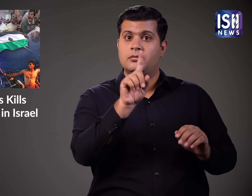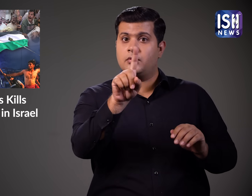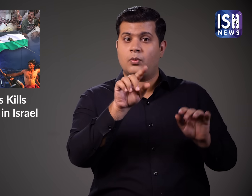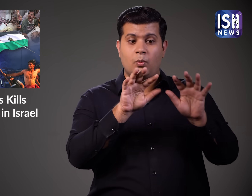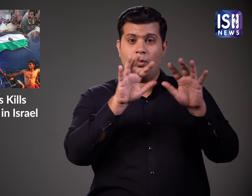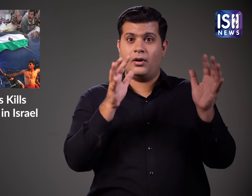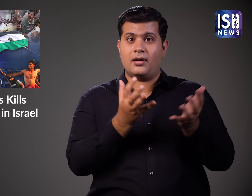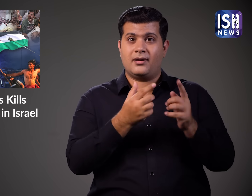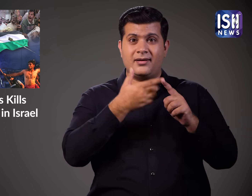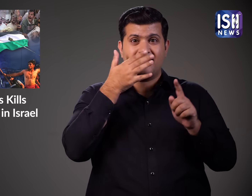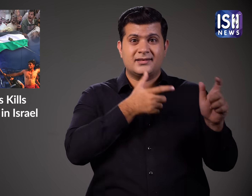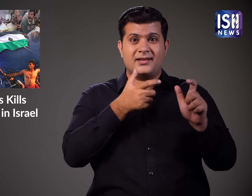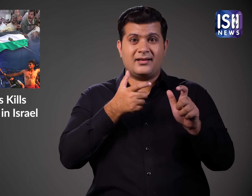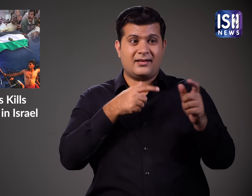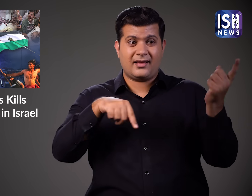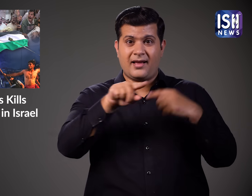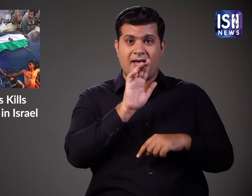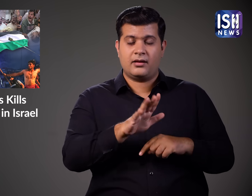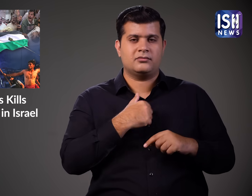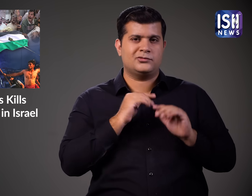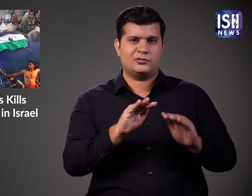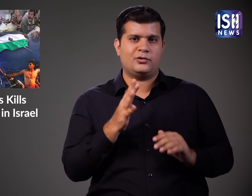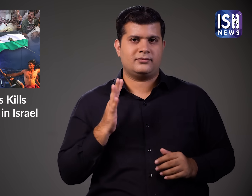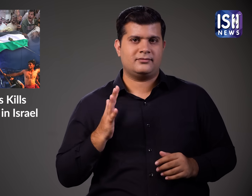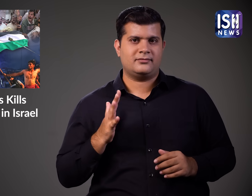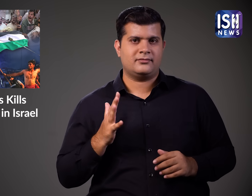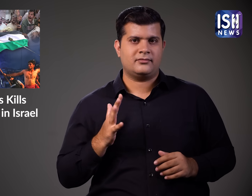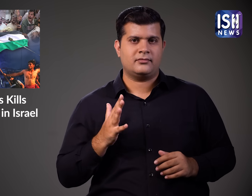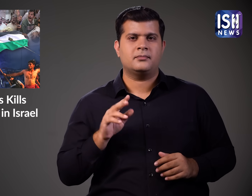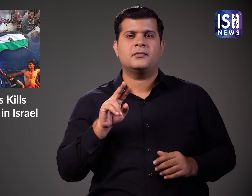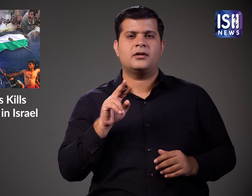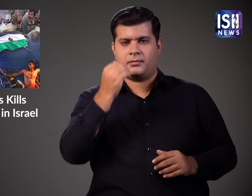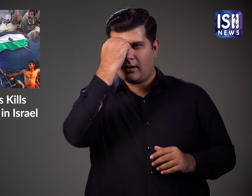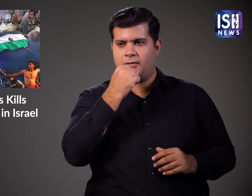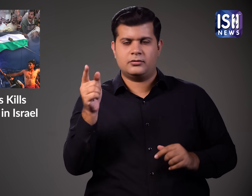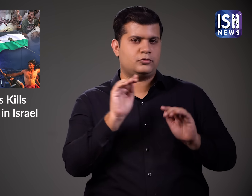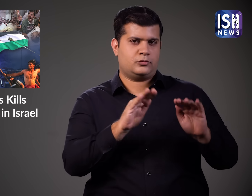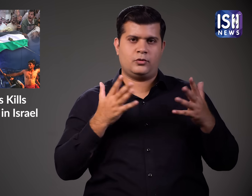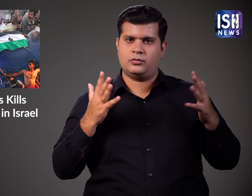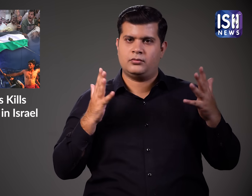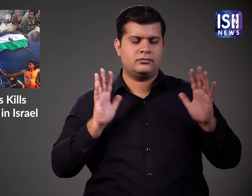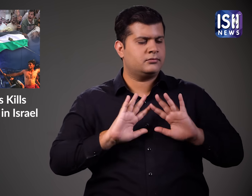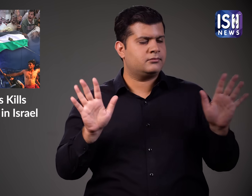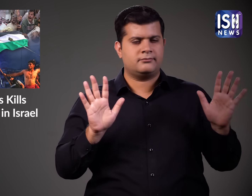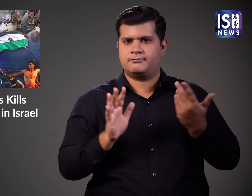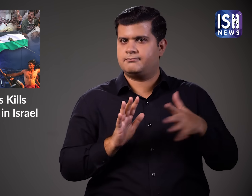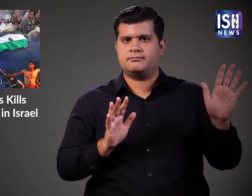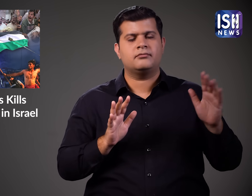however it strongly condemns terrorism in all its forms. Since Hamas is considered a militant outfit, India does not support it.